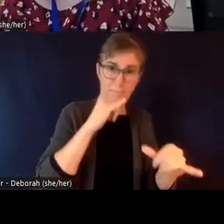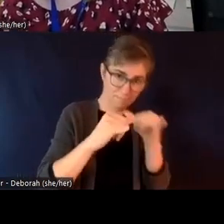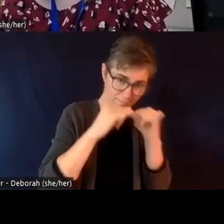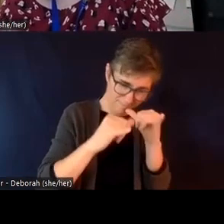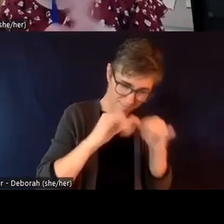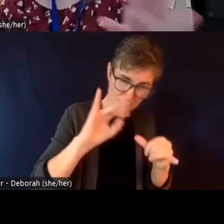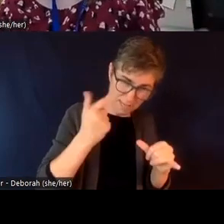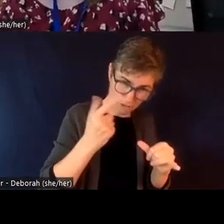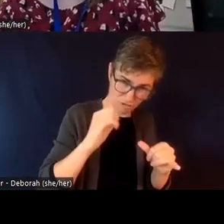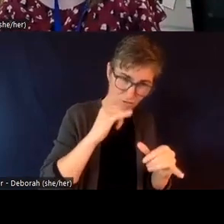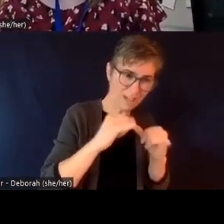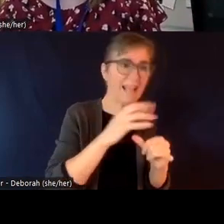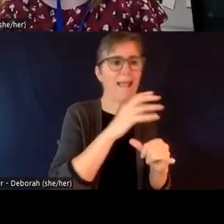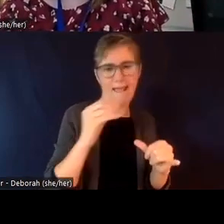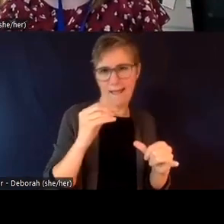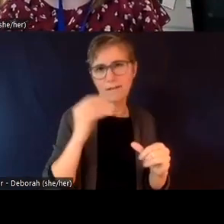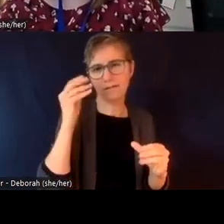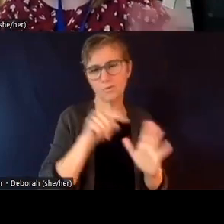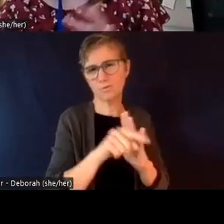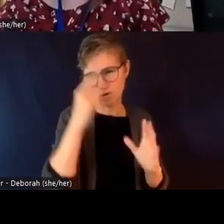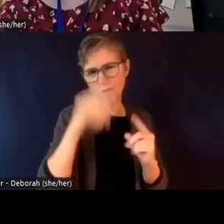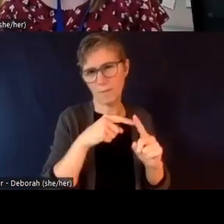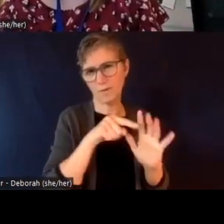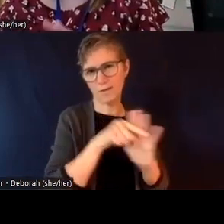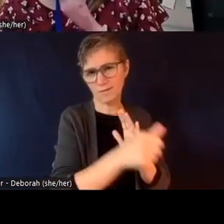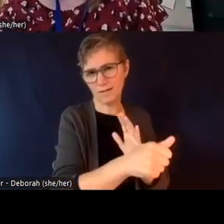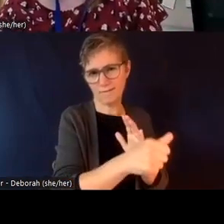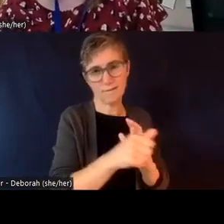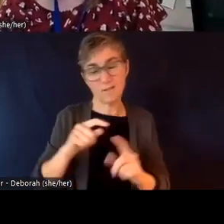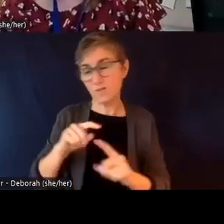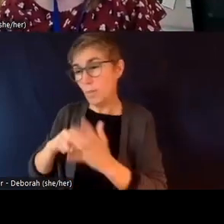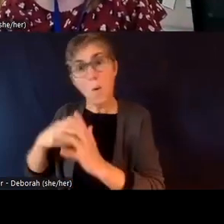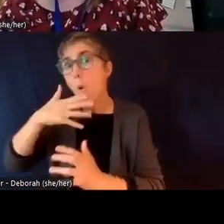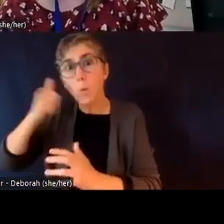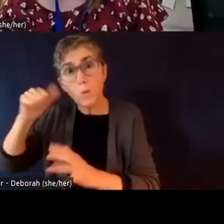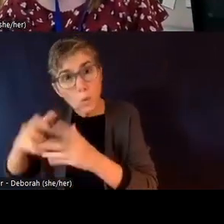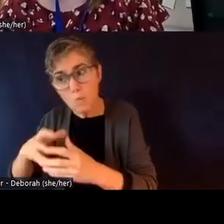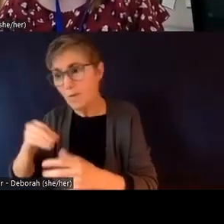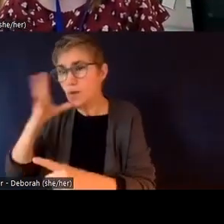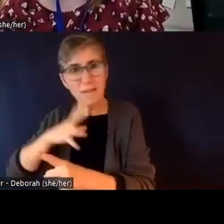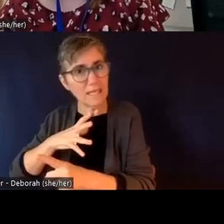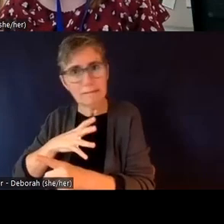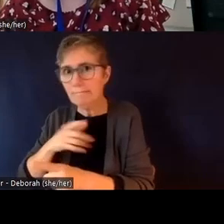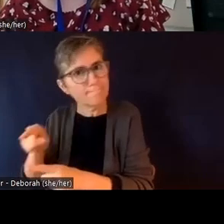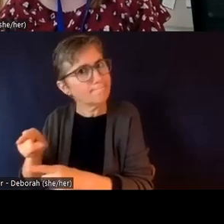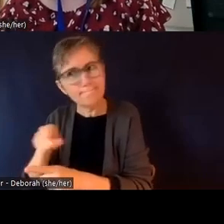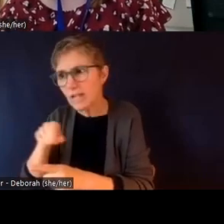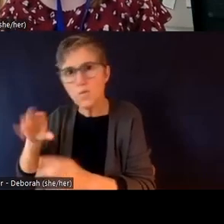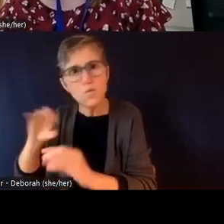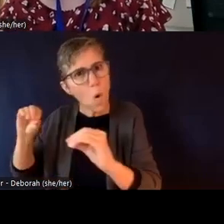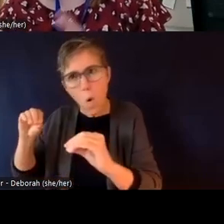So in no analyzes were older adult groups or women more likely to have suicidal thoughts or alcohol,